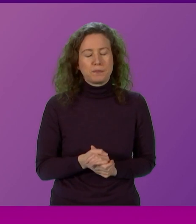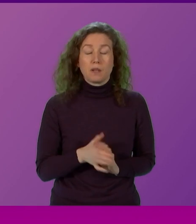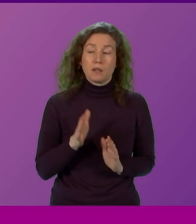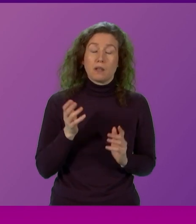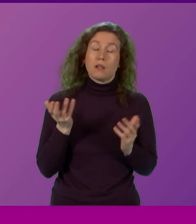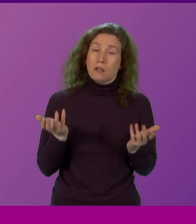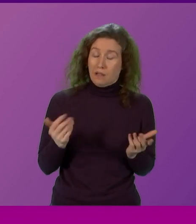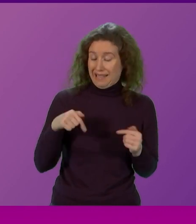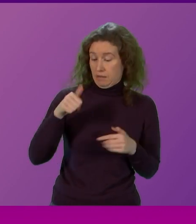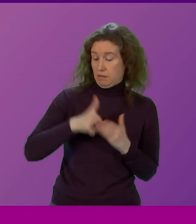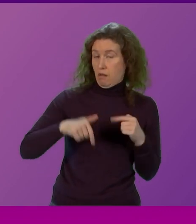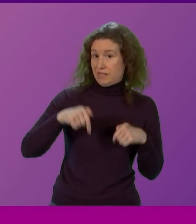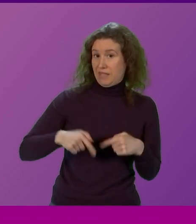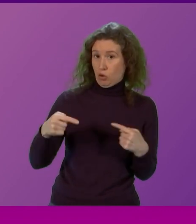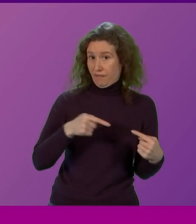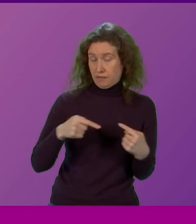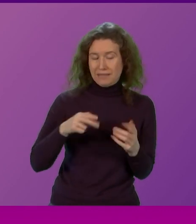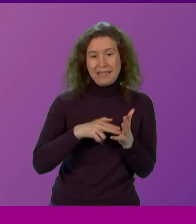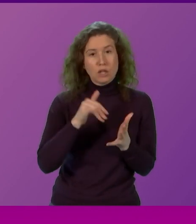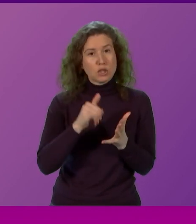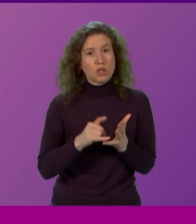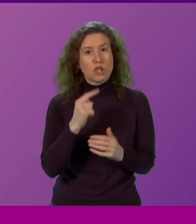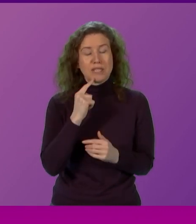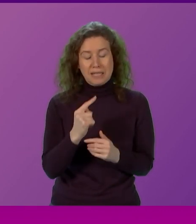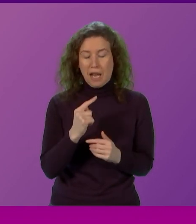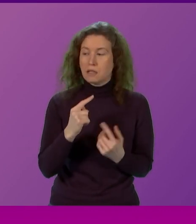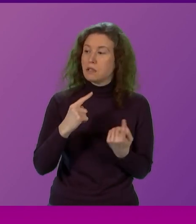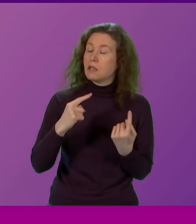At the start of this contest, Nicola Sturgeon told us that it would be a chance for Scotland